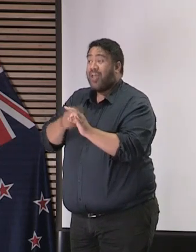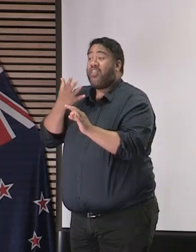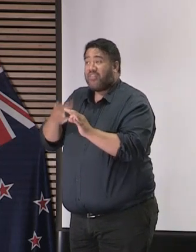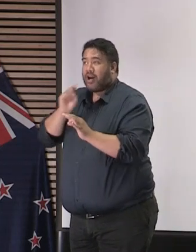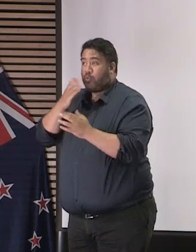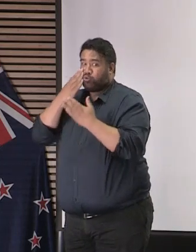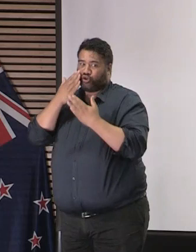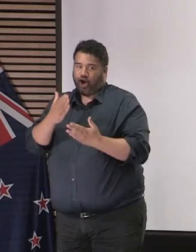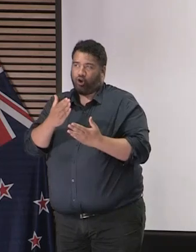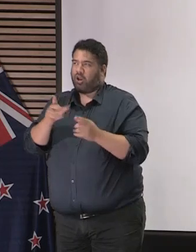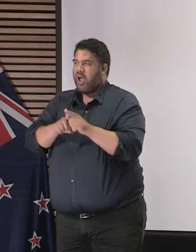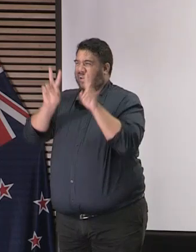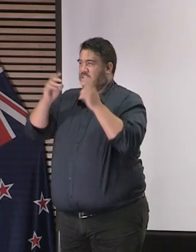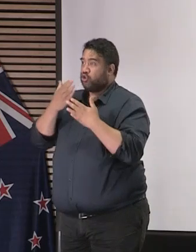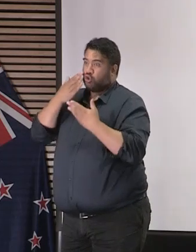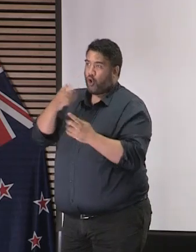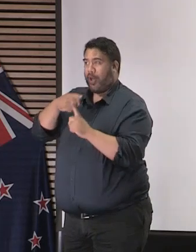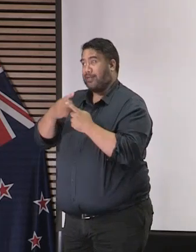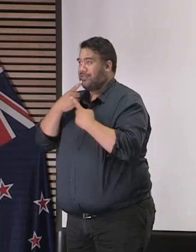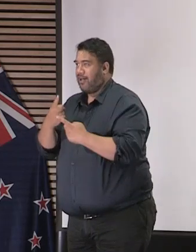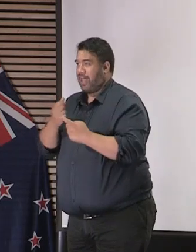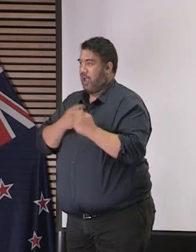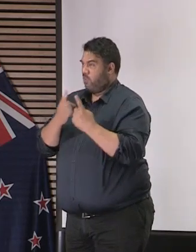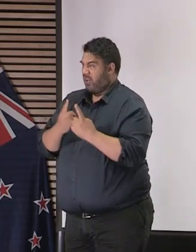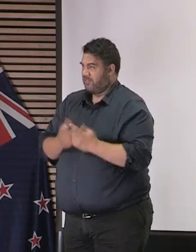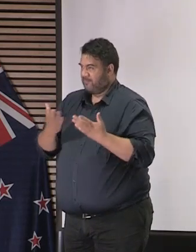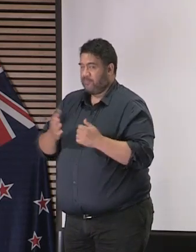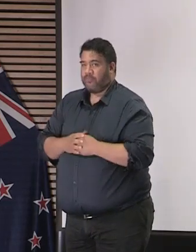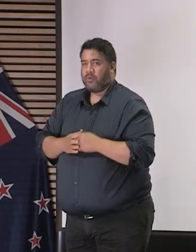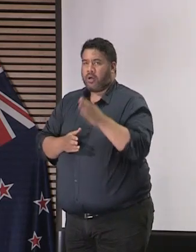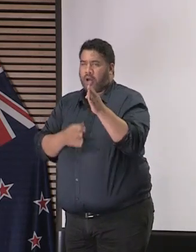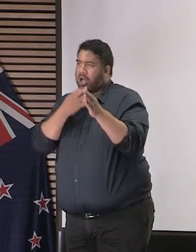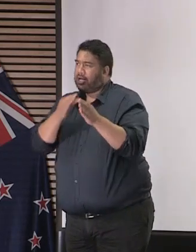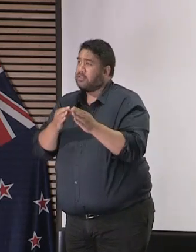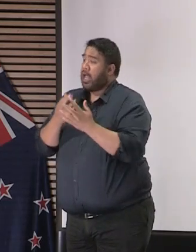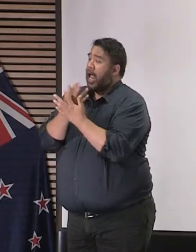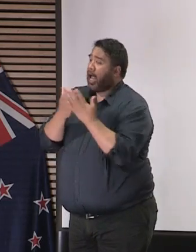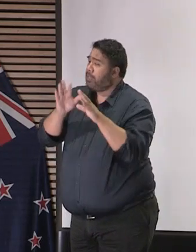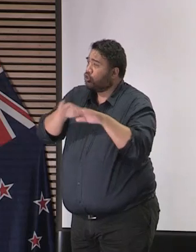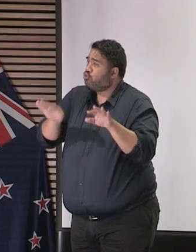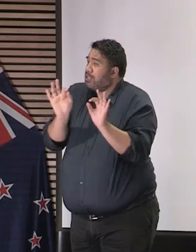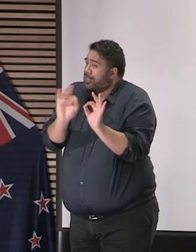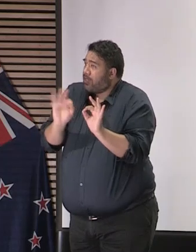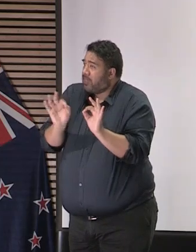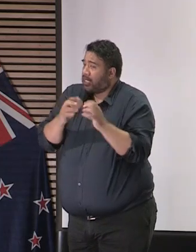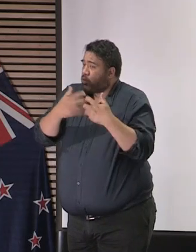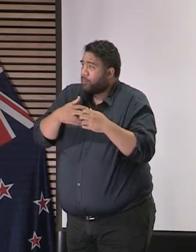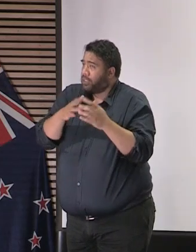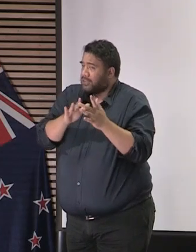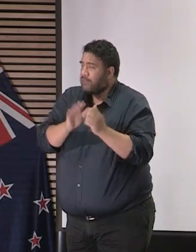together. So I am very happy to take your questions and then I can go through some of the material should you wish.